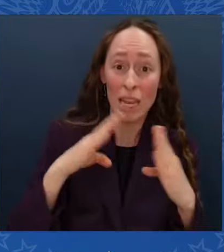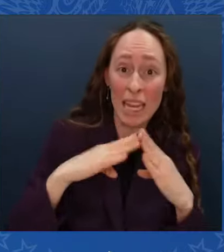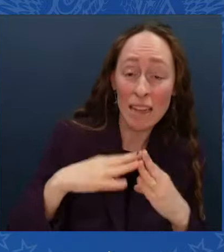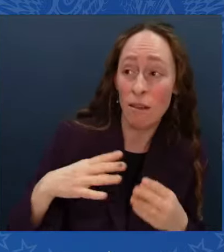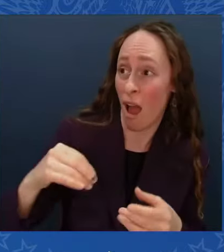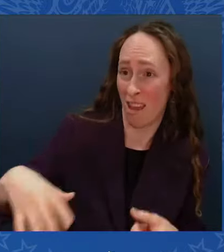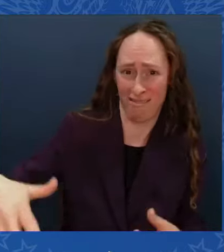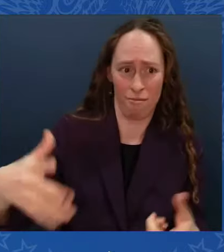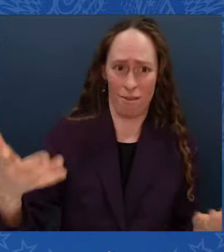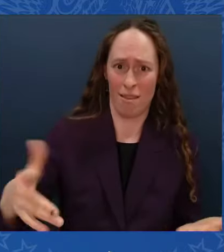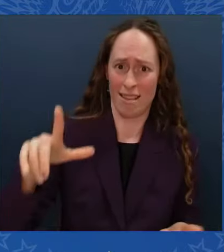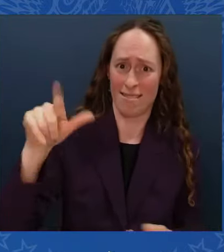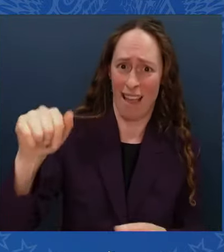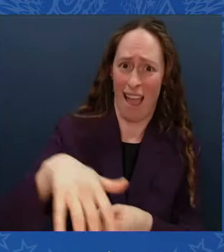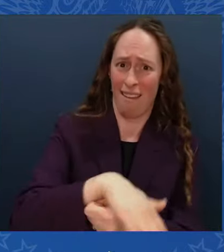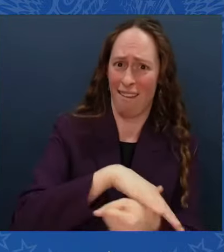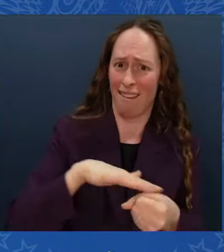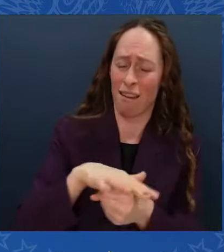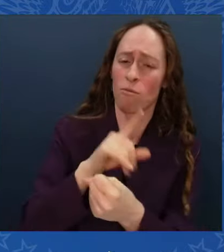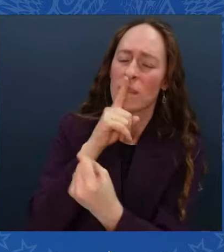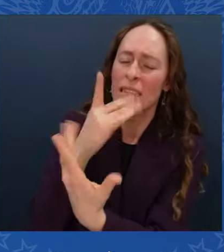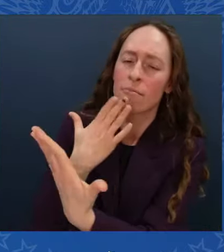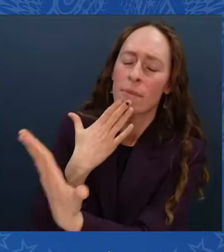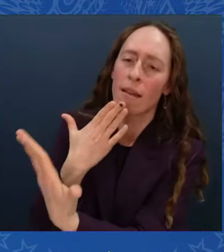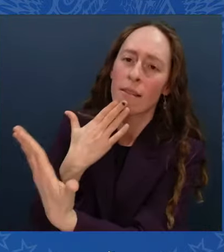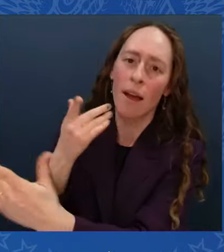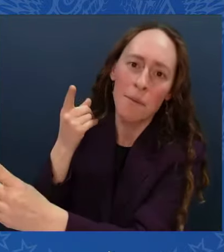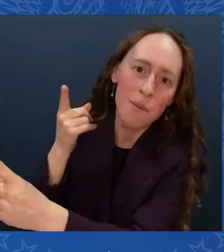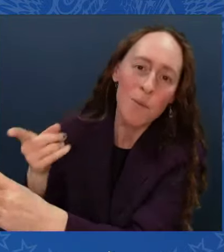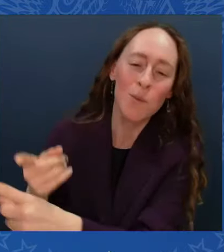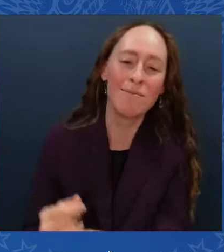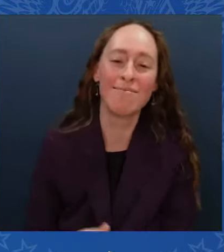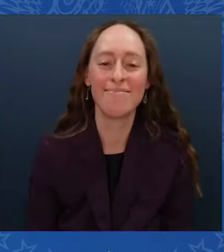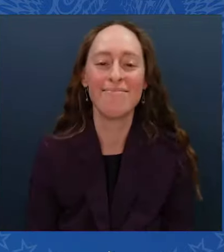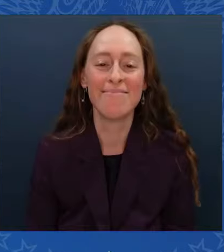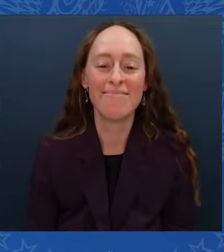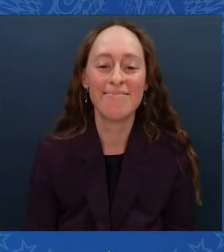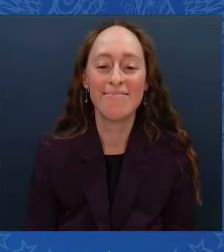On behalf of the 4 million Angelenos, we say thank you.